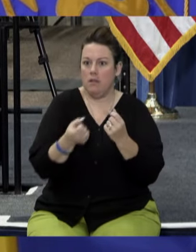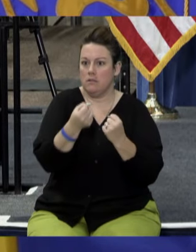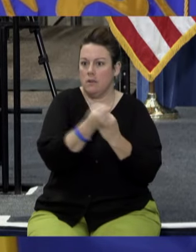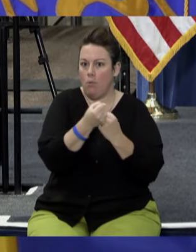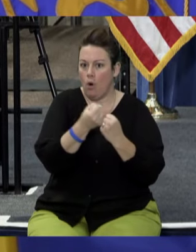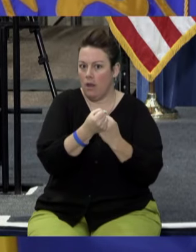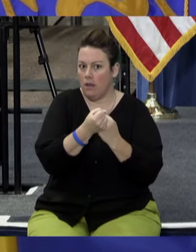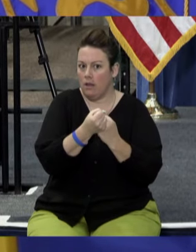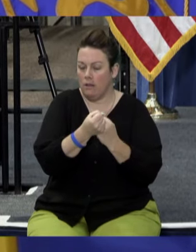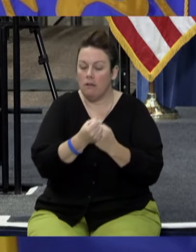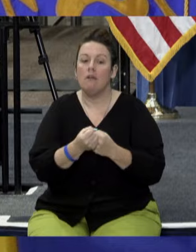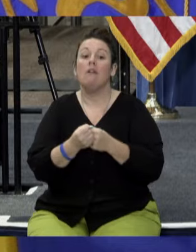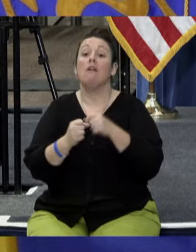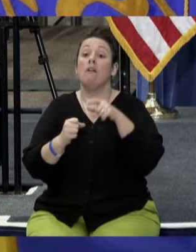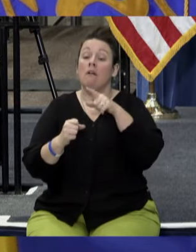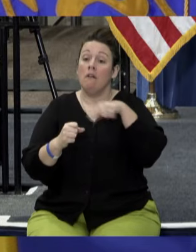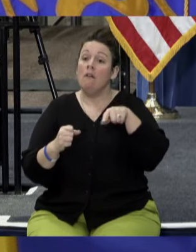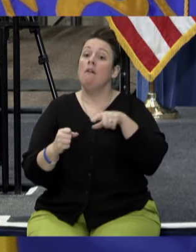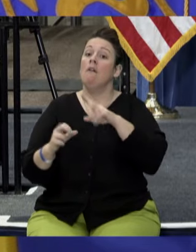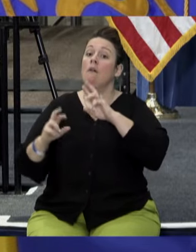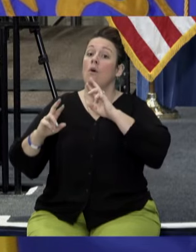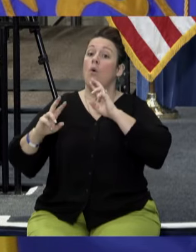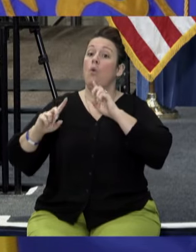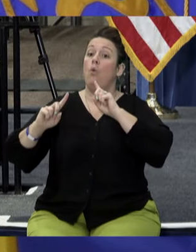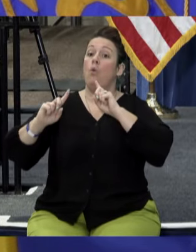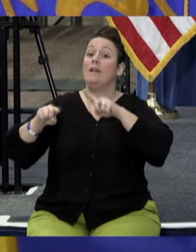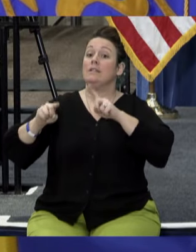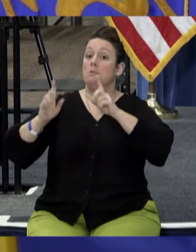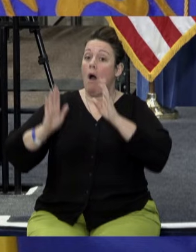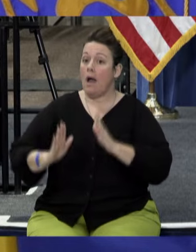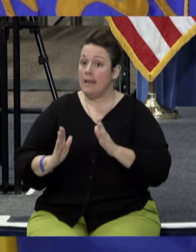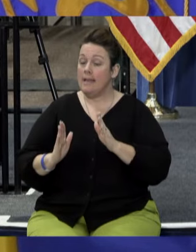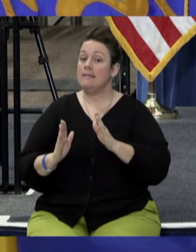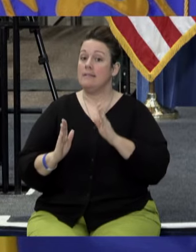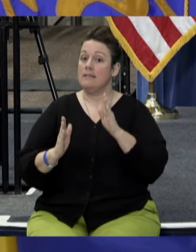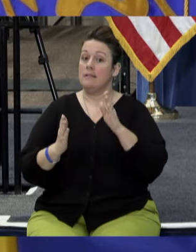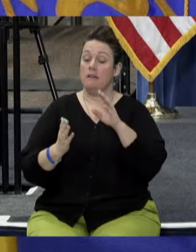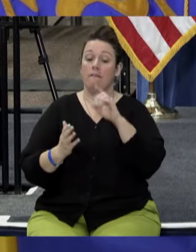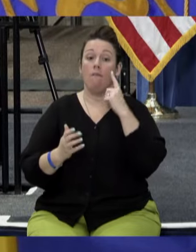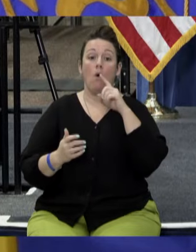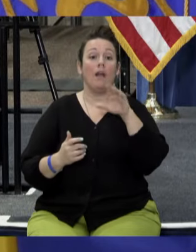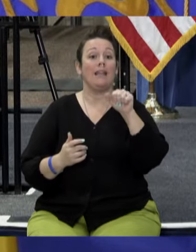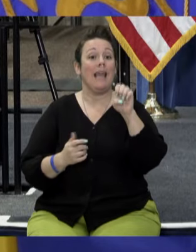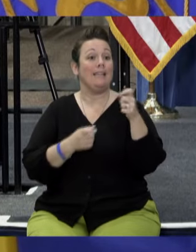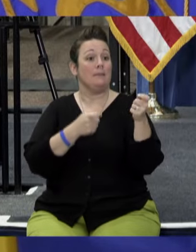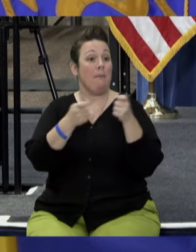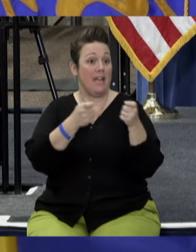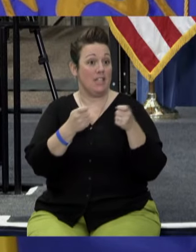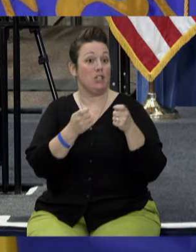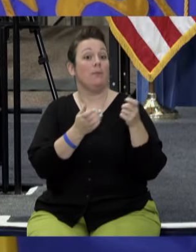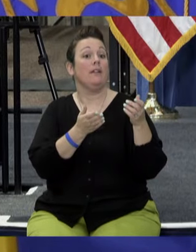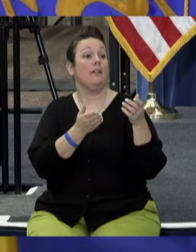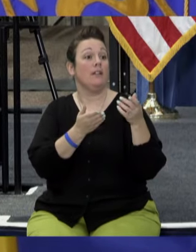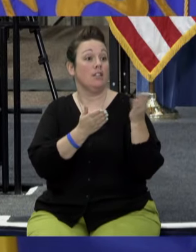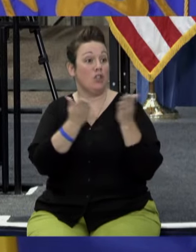And among the respondents that delivered case management services, nearly six in ten